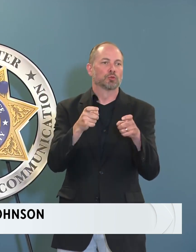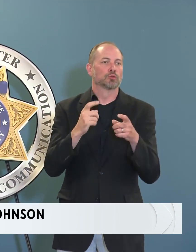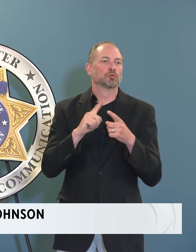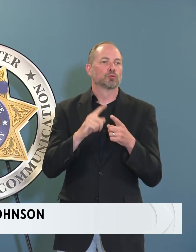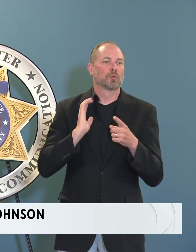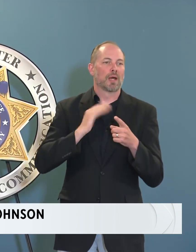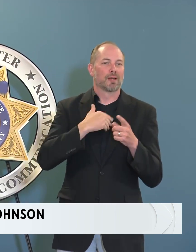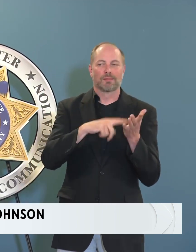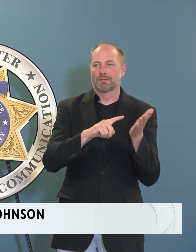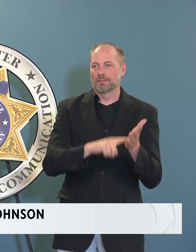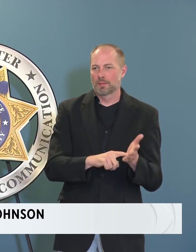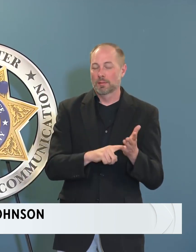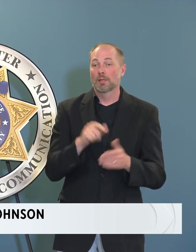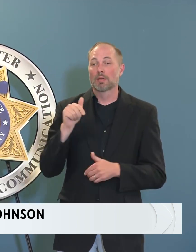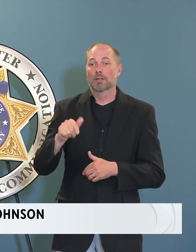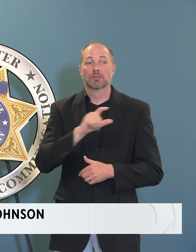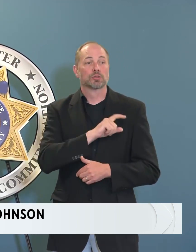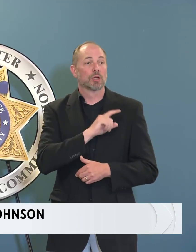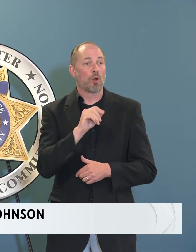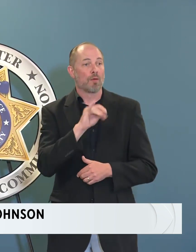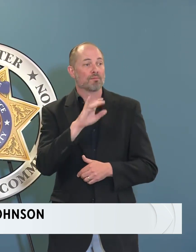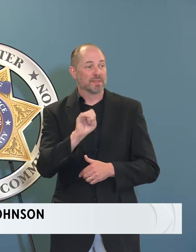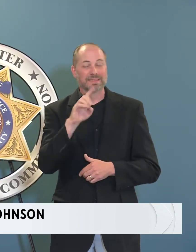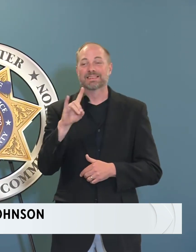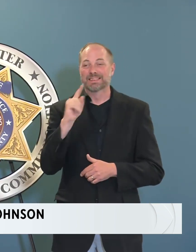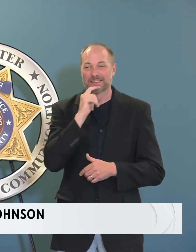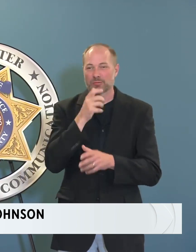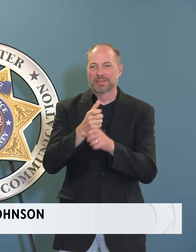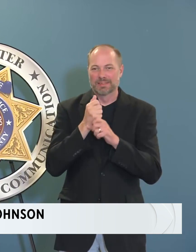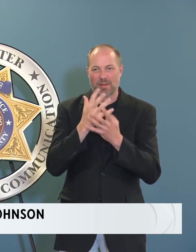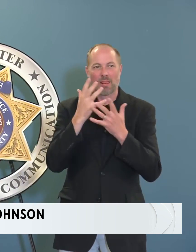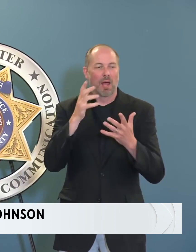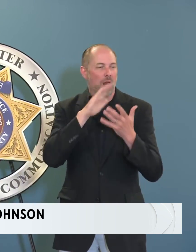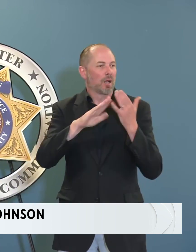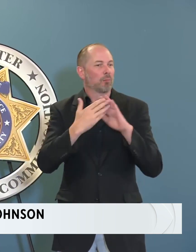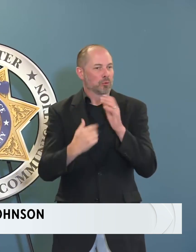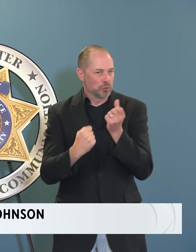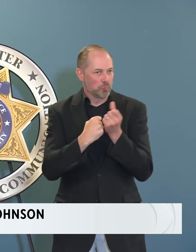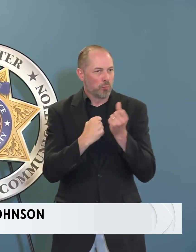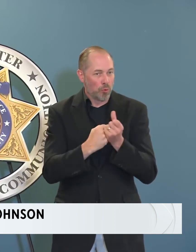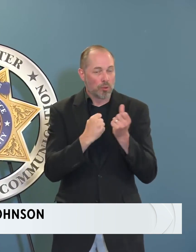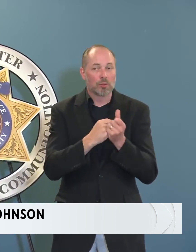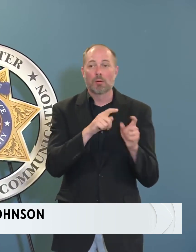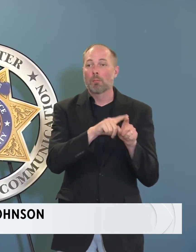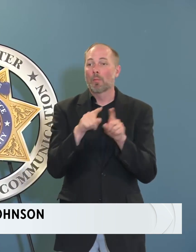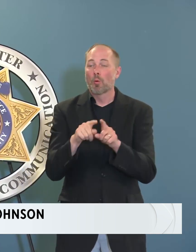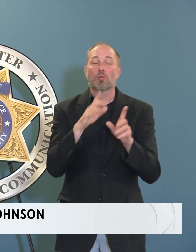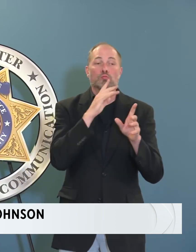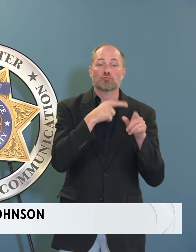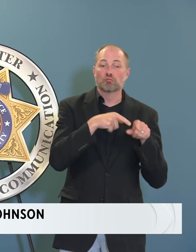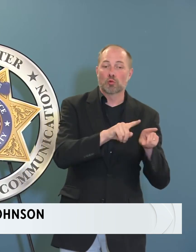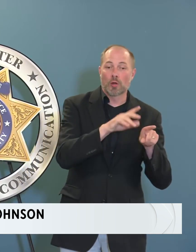SPEAK TO MEDIA TODAY BUT ARE HERE TO HELP US ANSWER QUESTIONS SHOULD WE NEED THEM AND I WOULD LIKE TO THANK THEM FOR THEIR SIGNIFICANT CONTRIBUTIONS TO OUR INVESTIGATION. THE SHERIFF'S